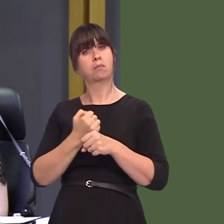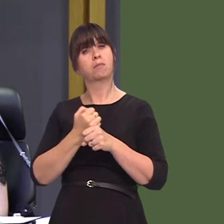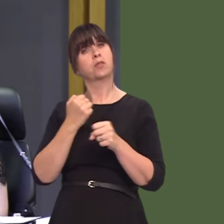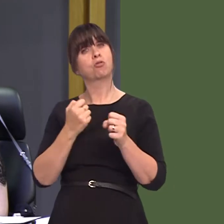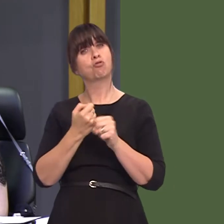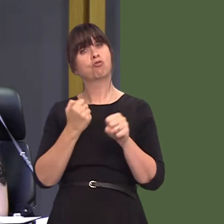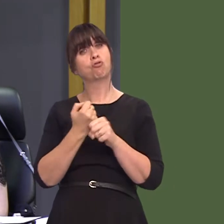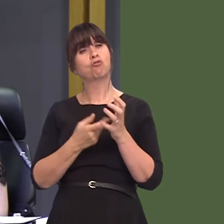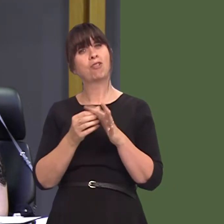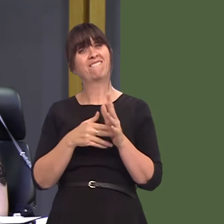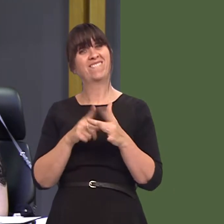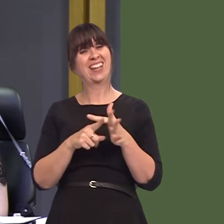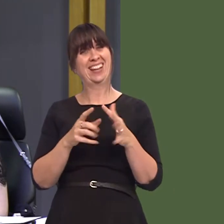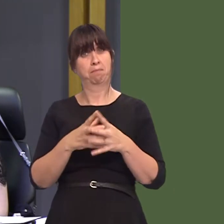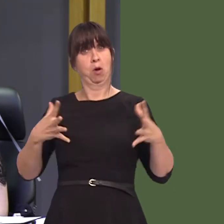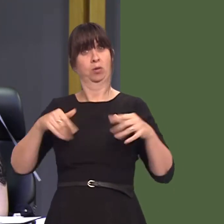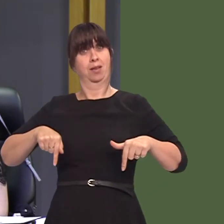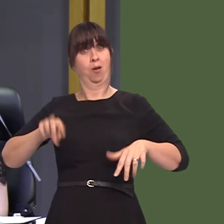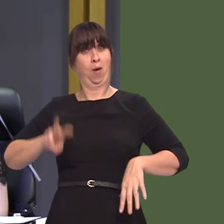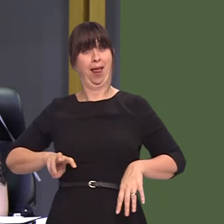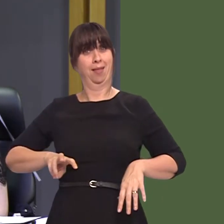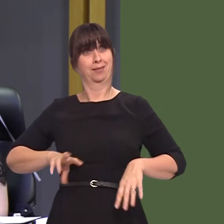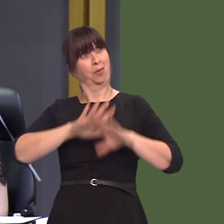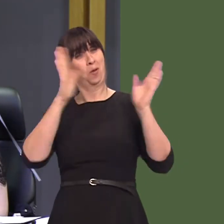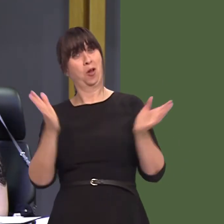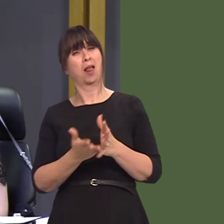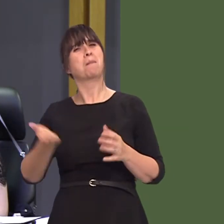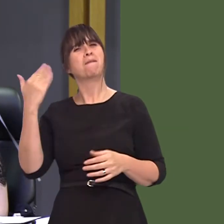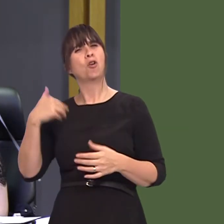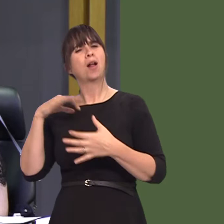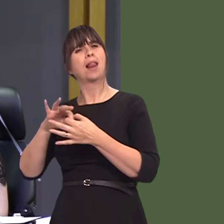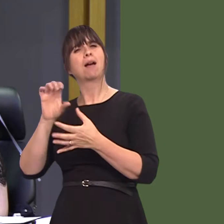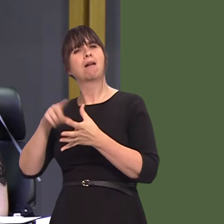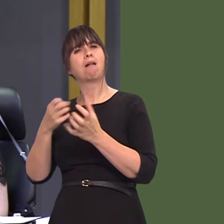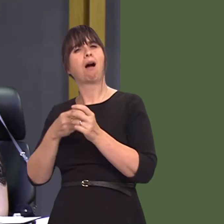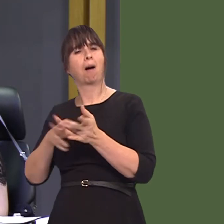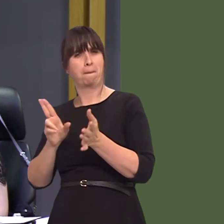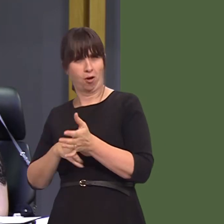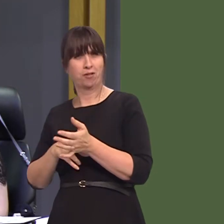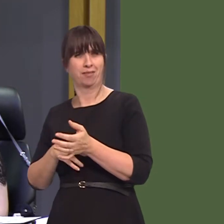graphene in the world? Weíve been in the carbon business before in Wales, of course, but it is good to see